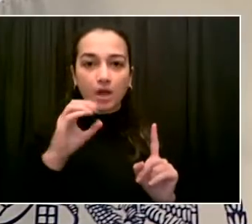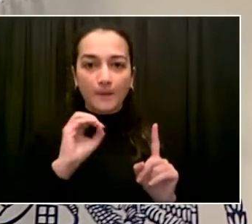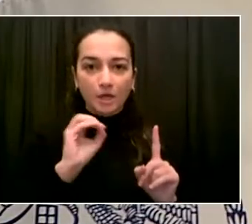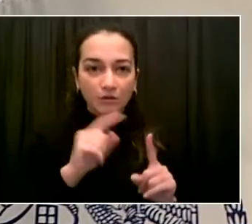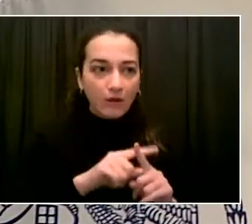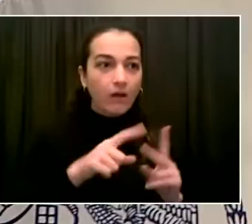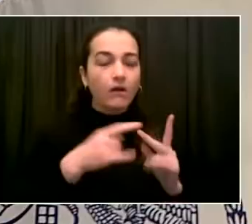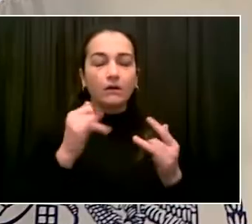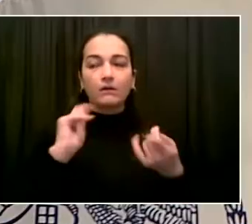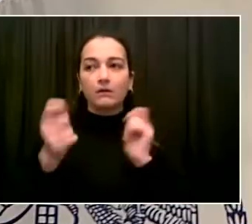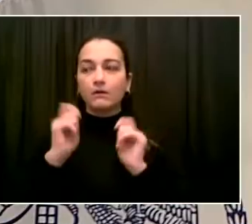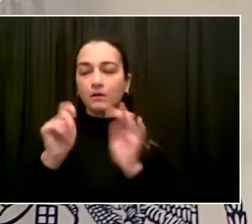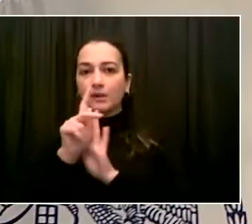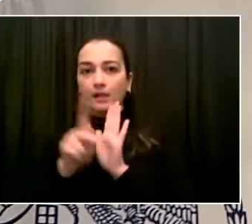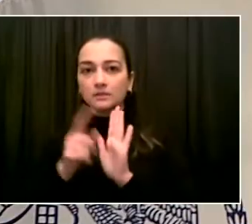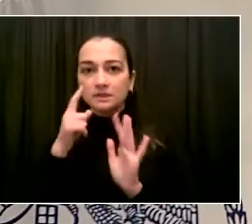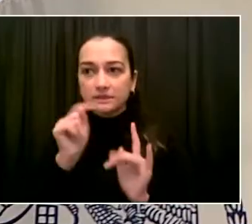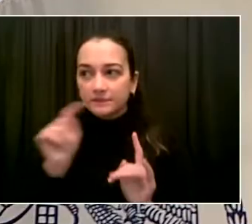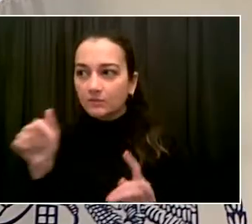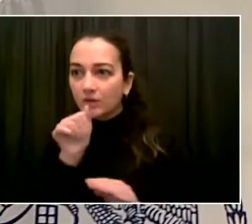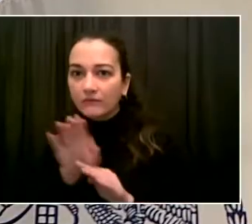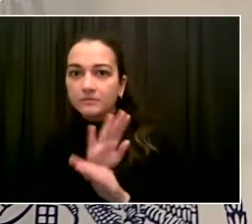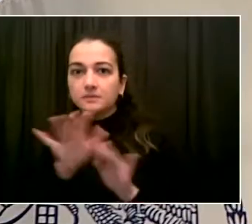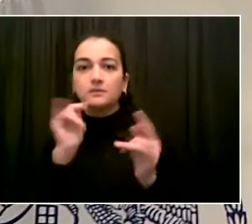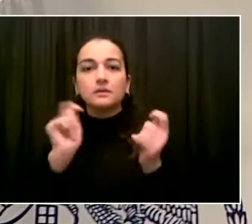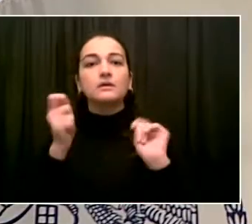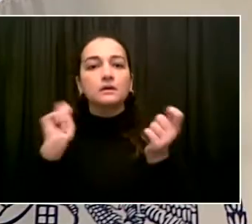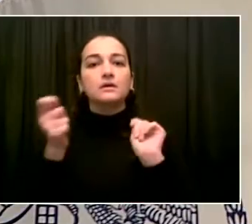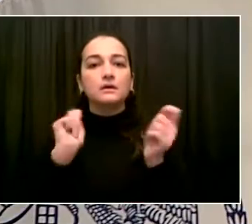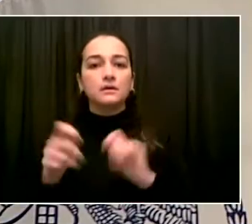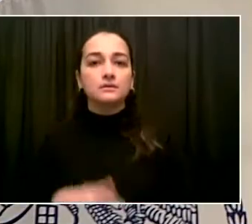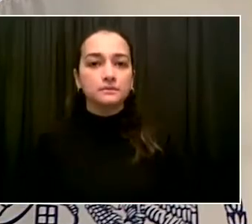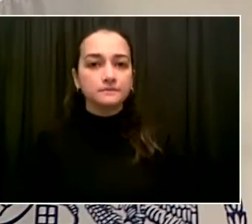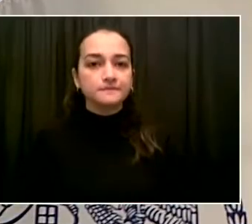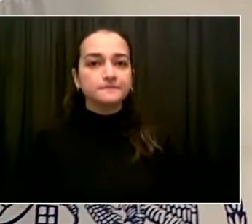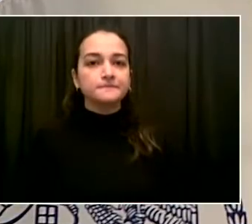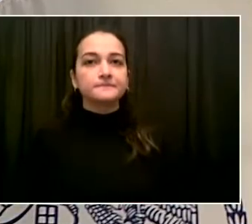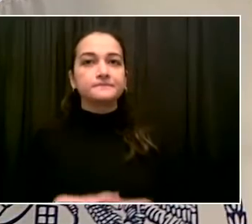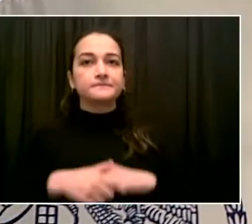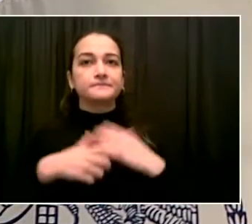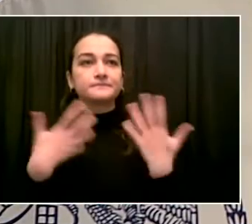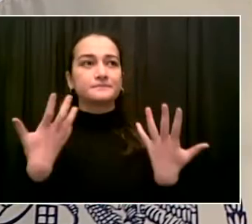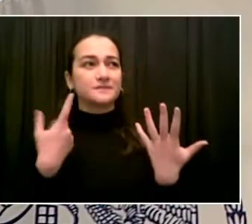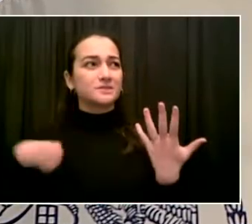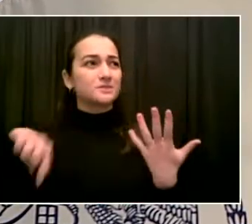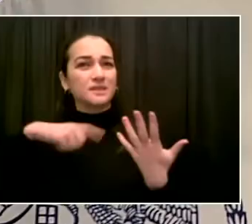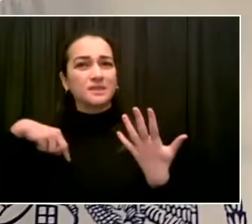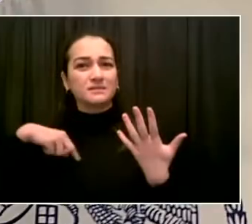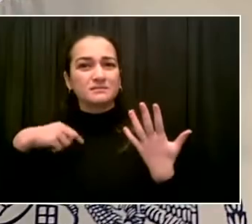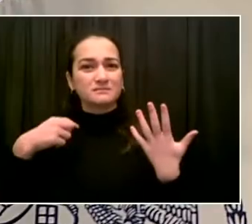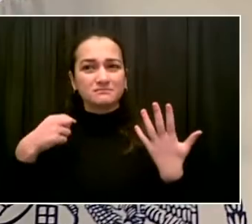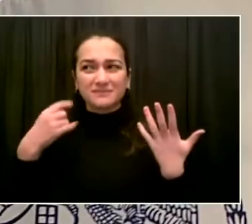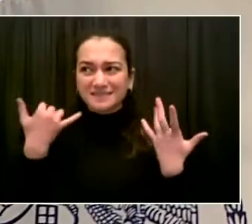CONCERNED ABOUT TEINSTG, DEMAND A POLICY, EVERYONE'S TRYING TO FIGURE OUT JUST HOW WE